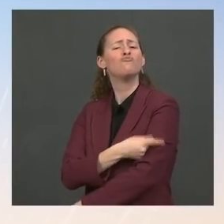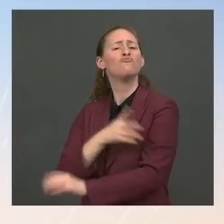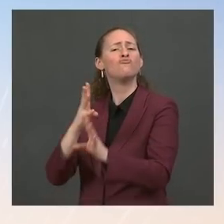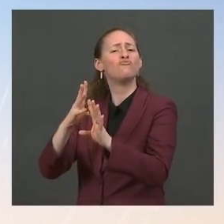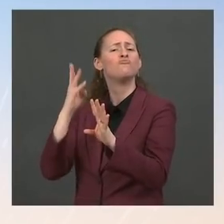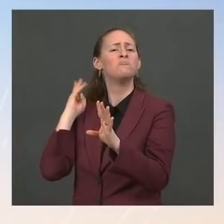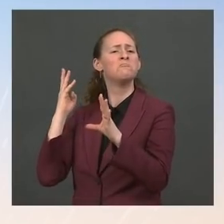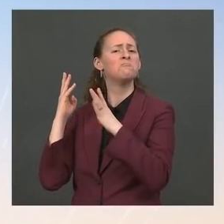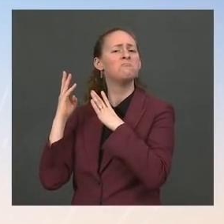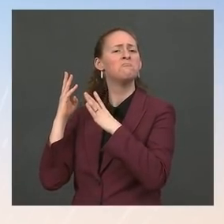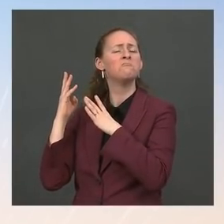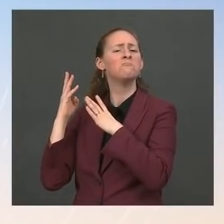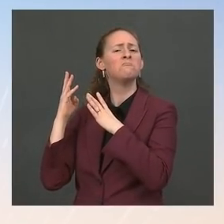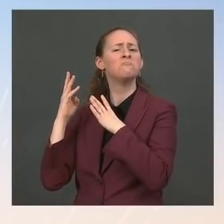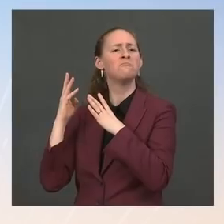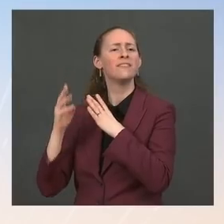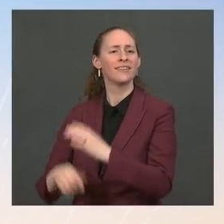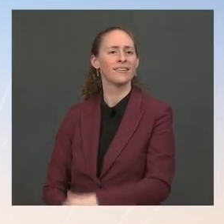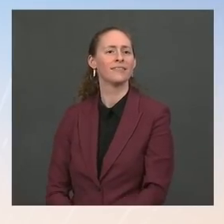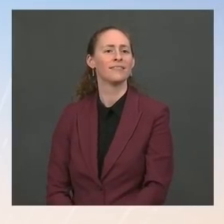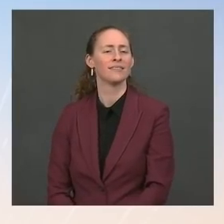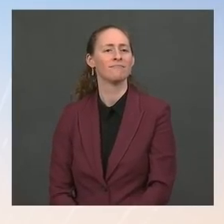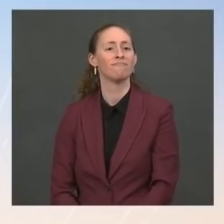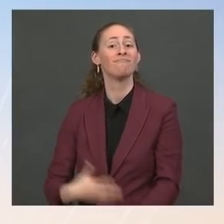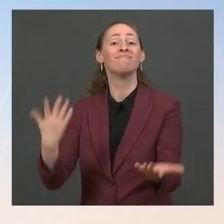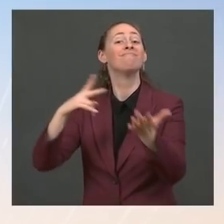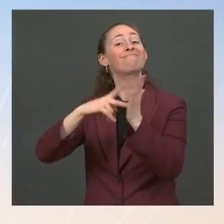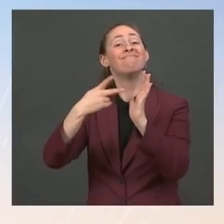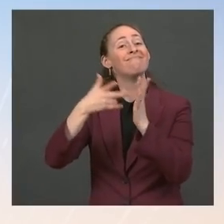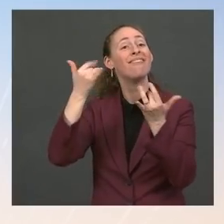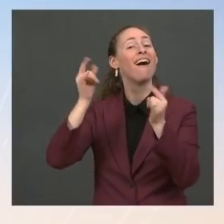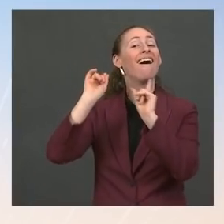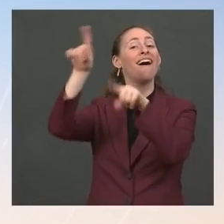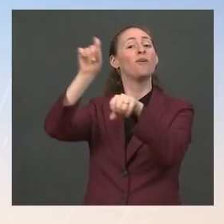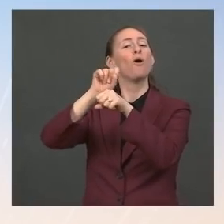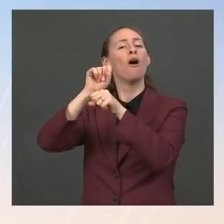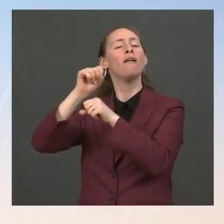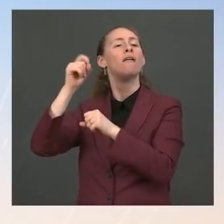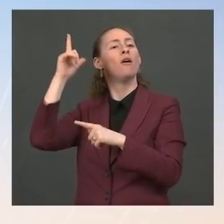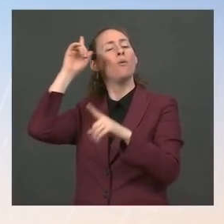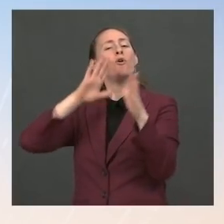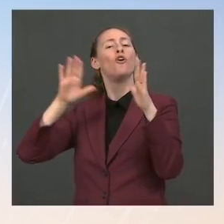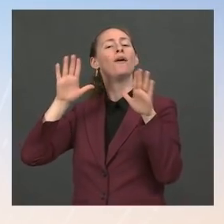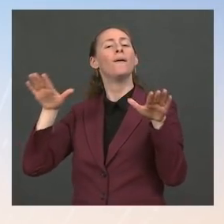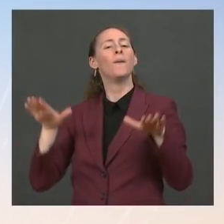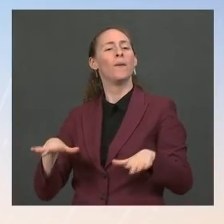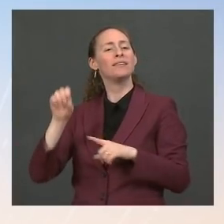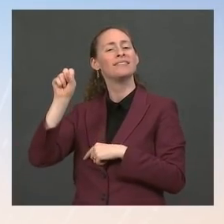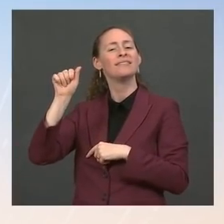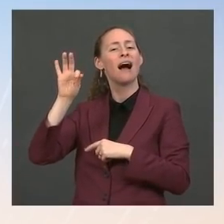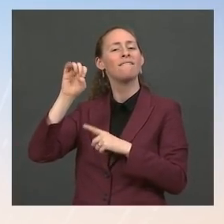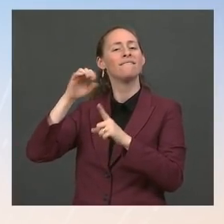more predictable workforce. So, we haven't actually seen that to date, so I don't know that we would have that to predict in the future.